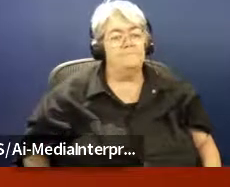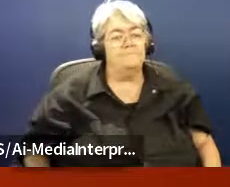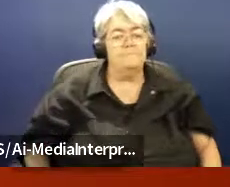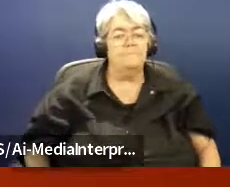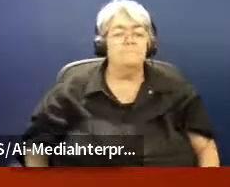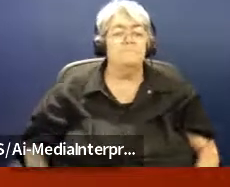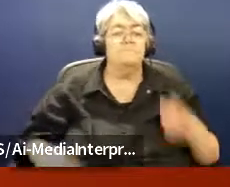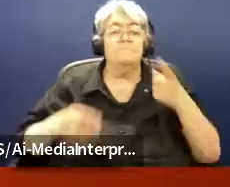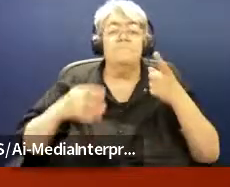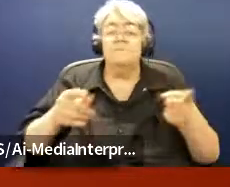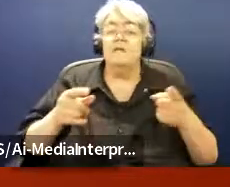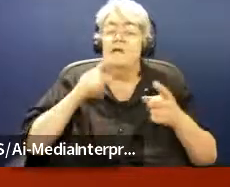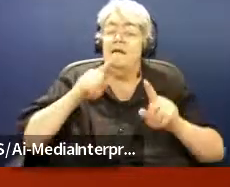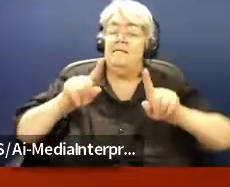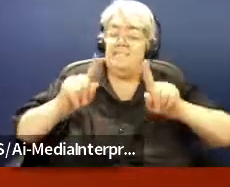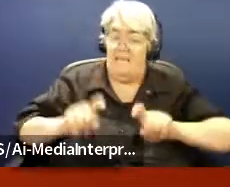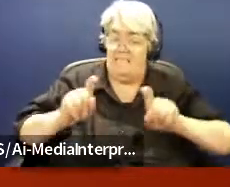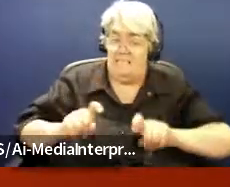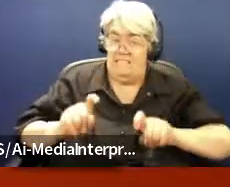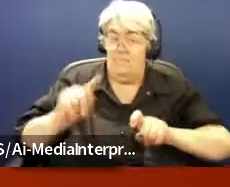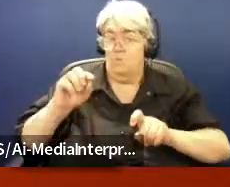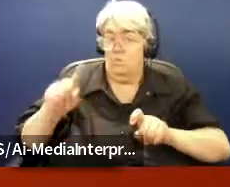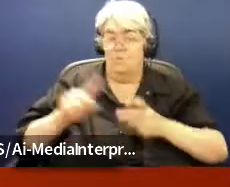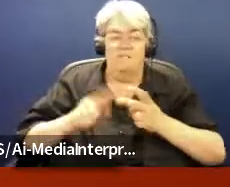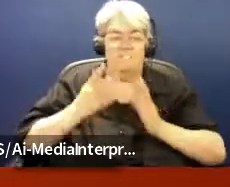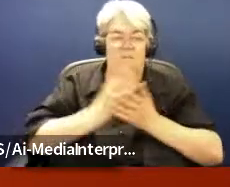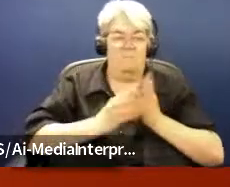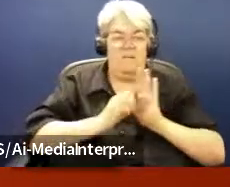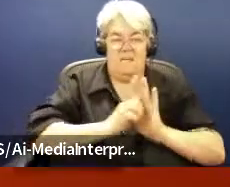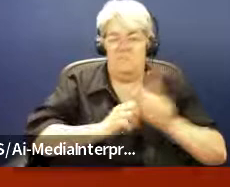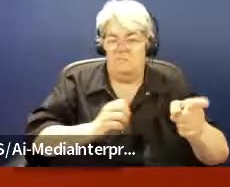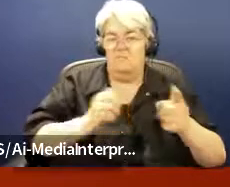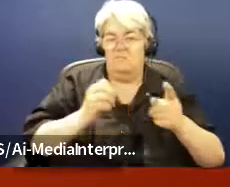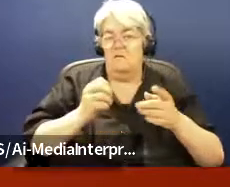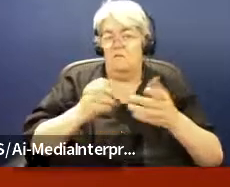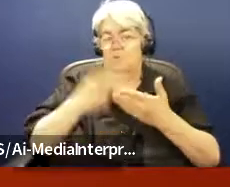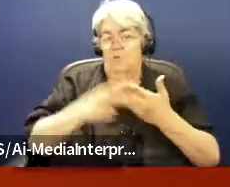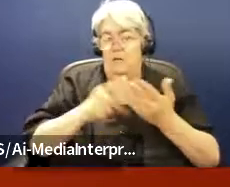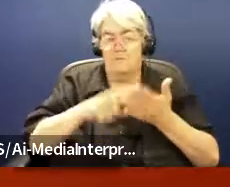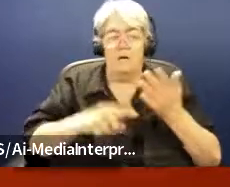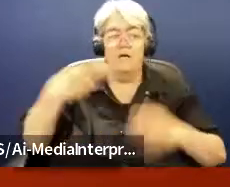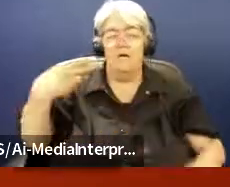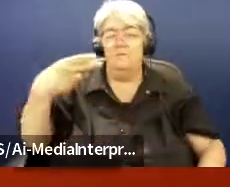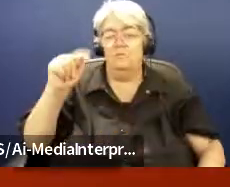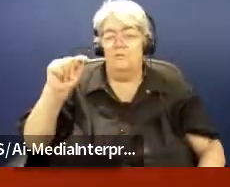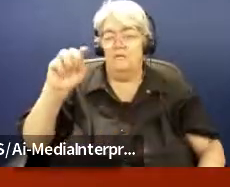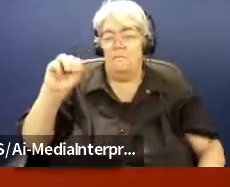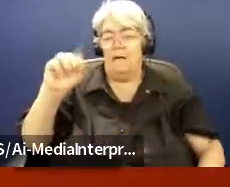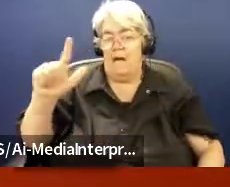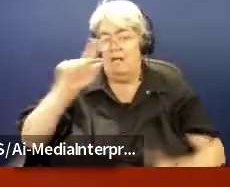templates and variance, this is a continuation of what we just talked about.